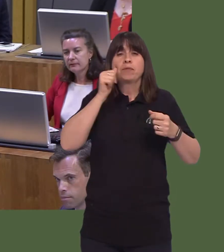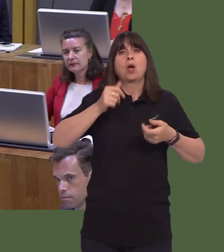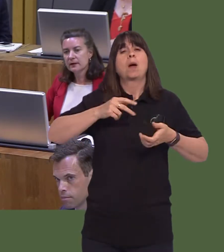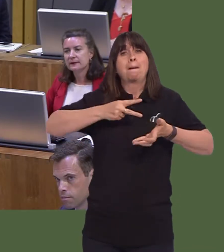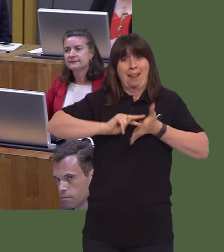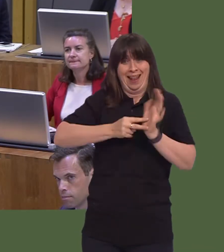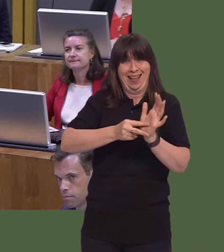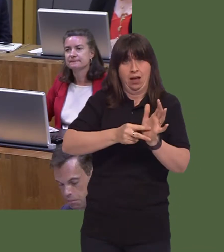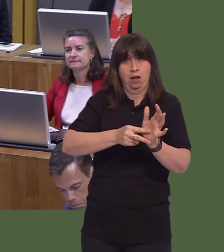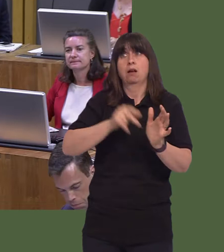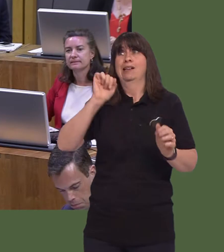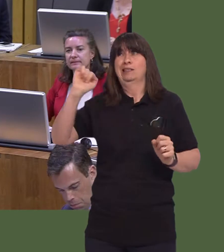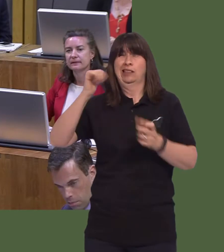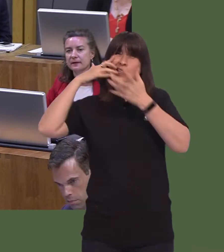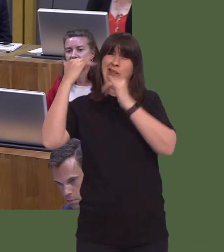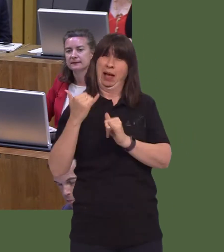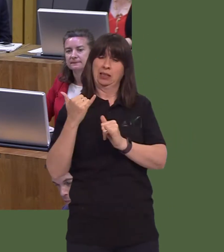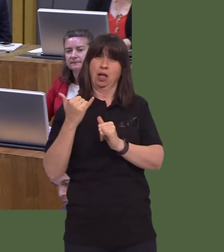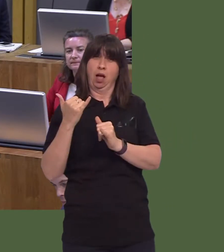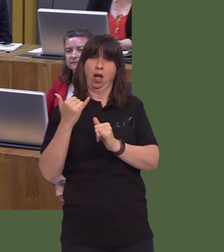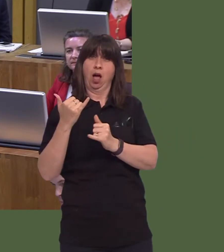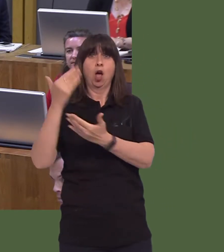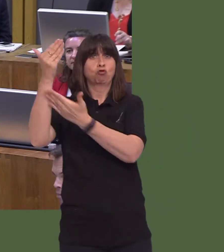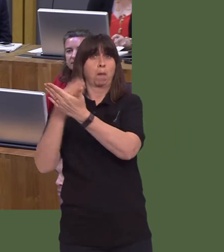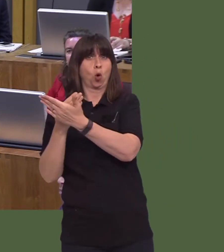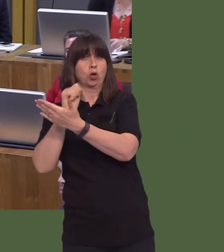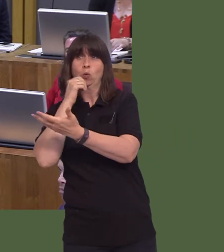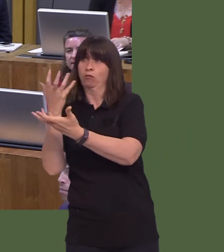is receivedówe expect in the summer or the early autumnóthat will be the time to give